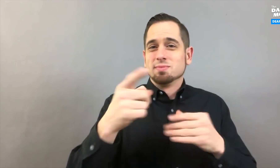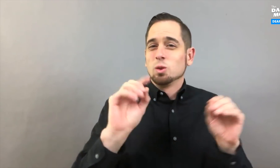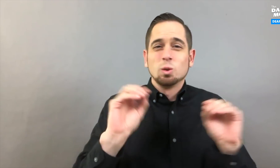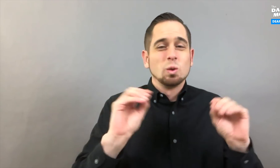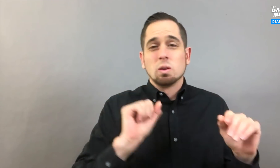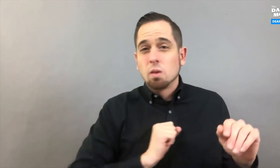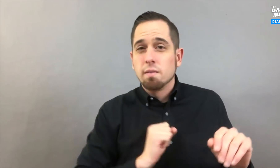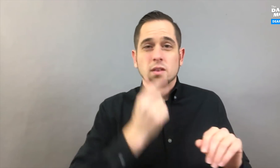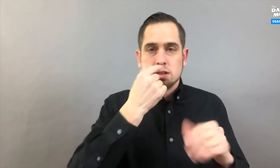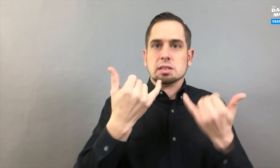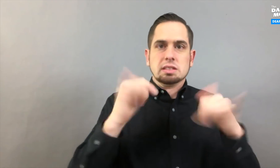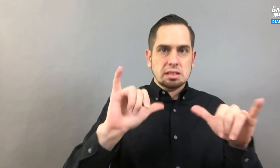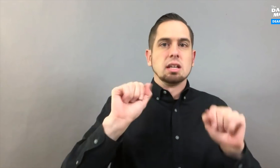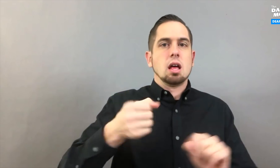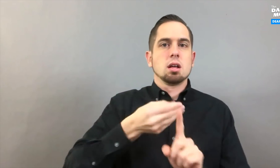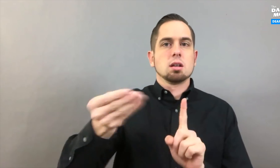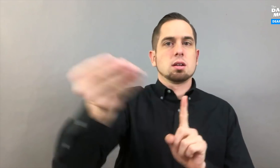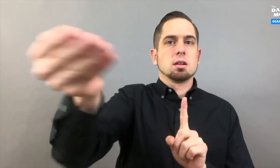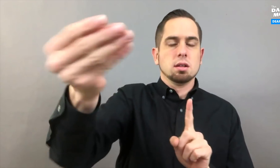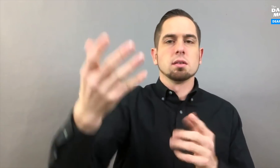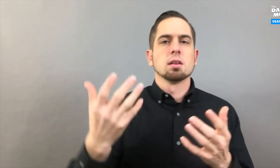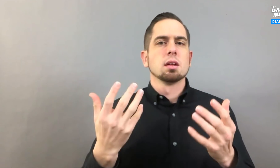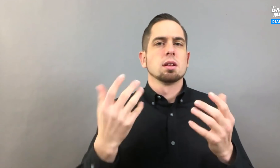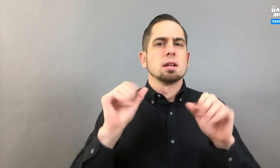Even though you might not have a cough or cold, you can still spread it to others.